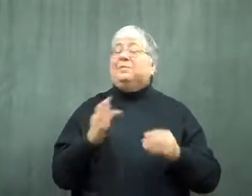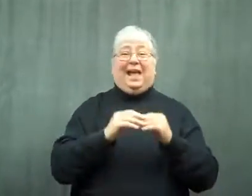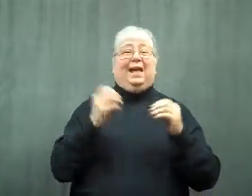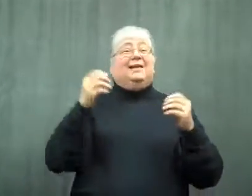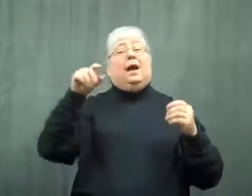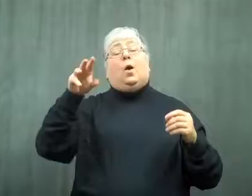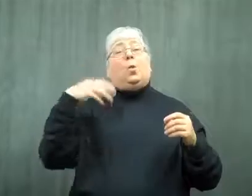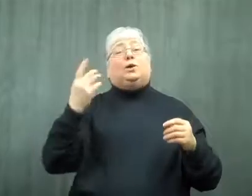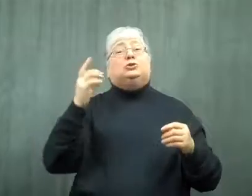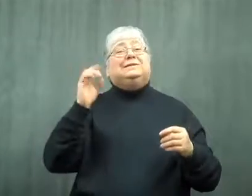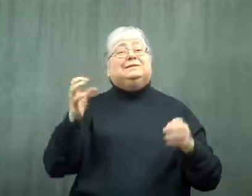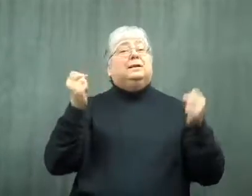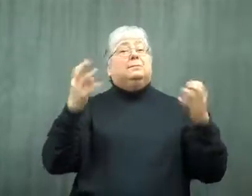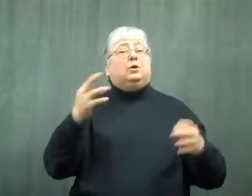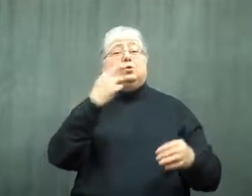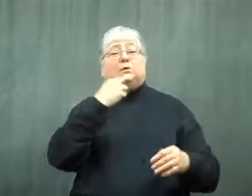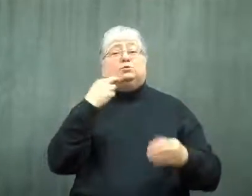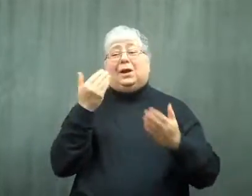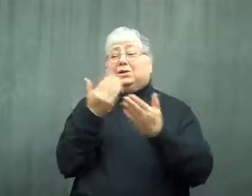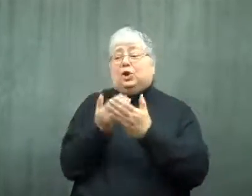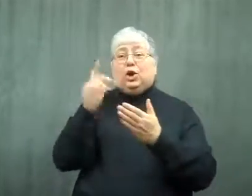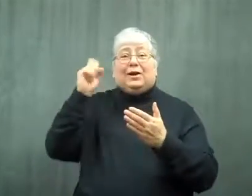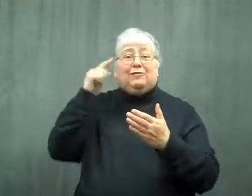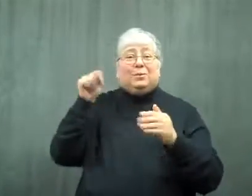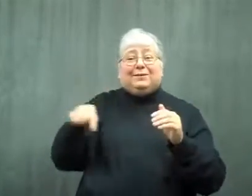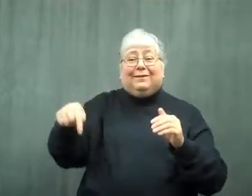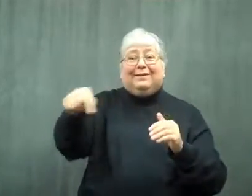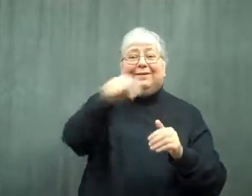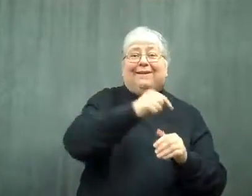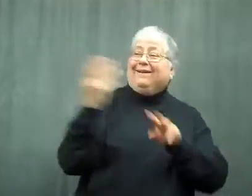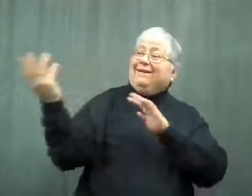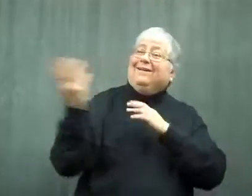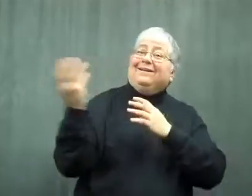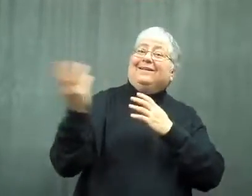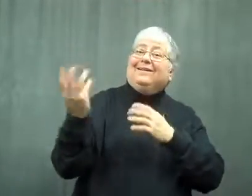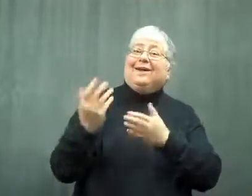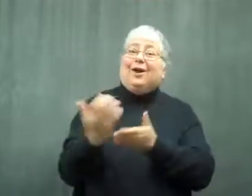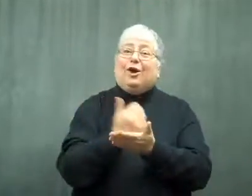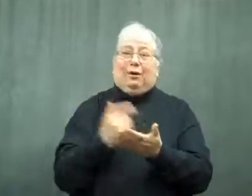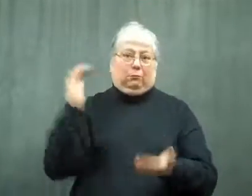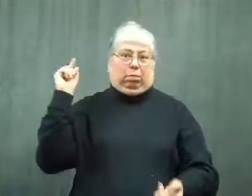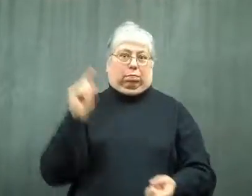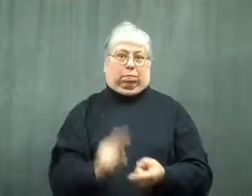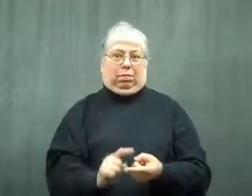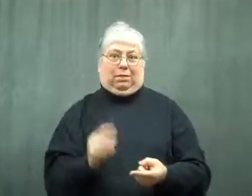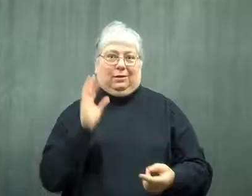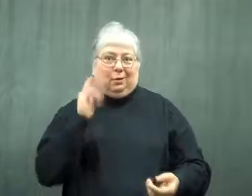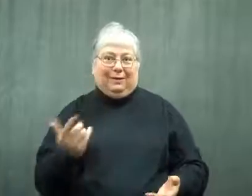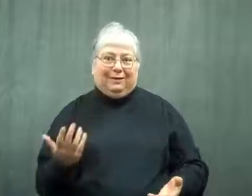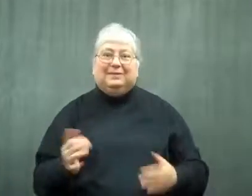Restaurants near the government offices would see a drop off in business.